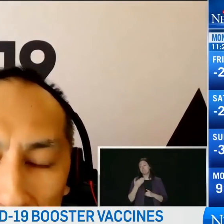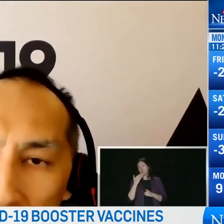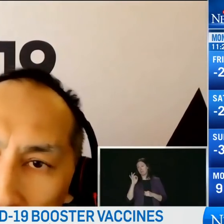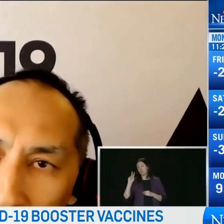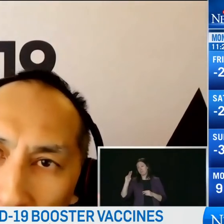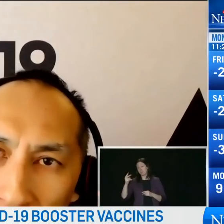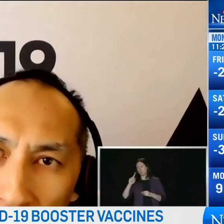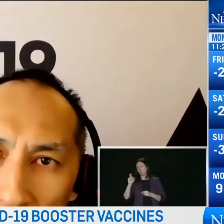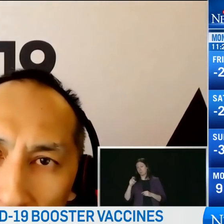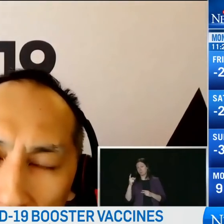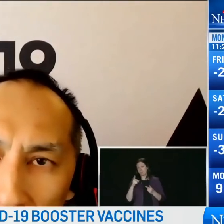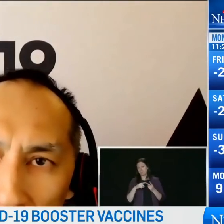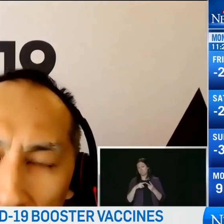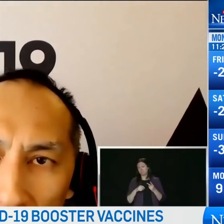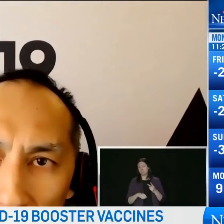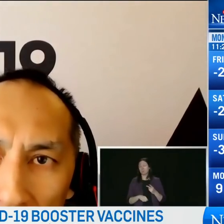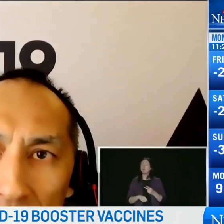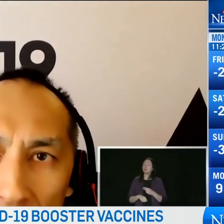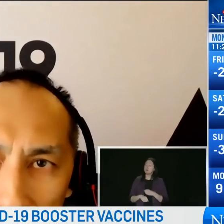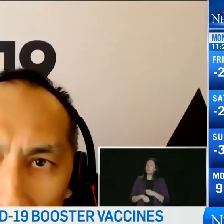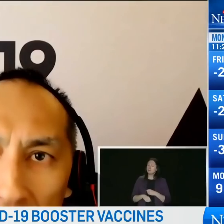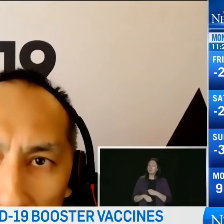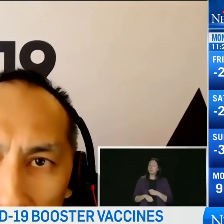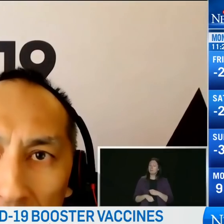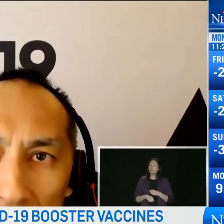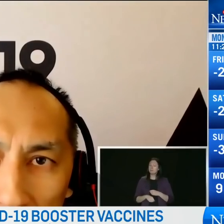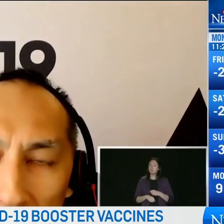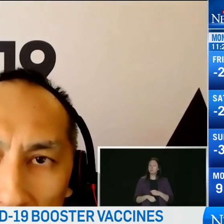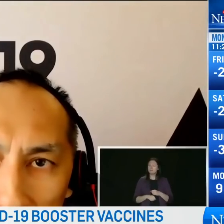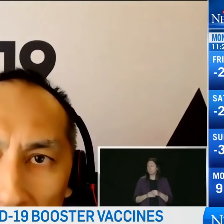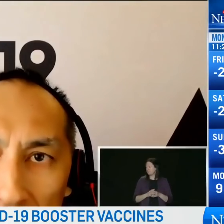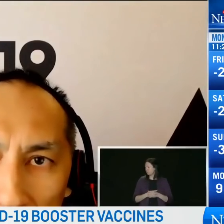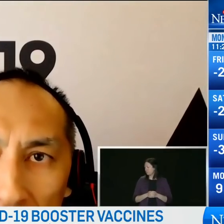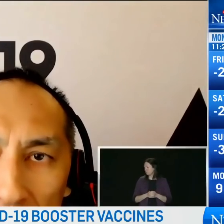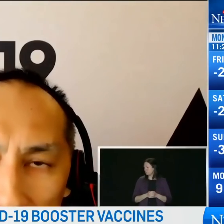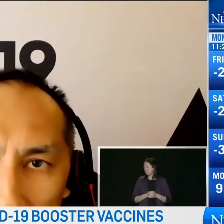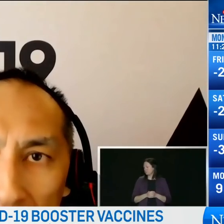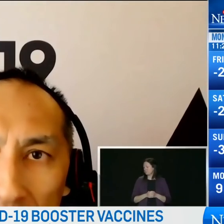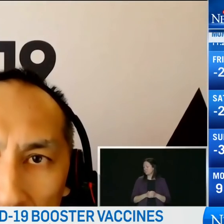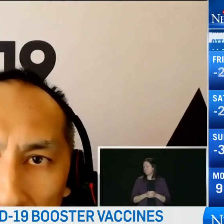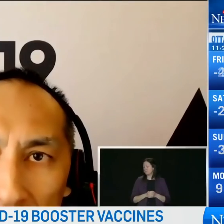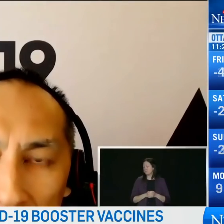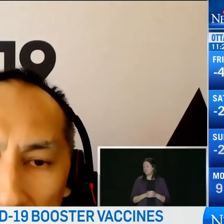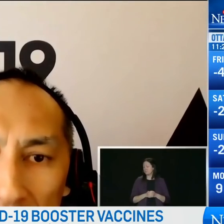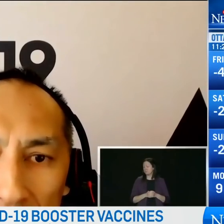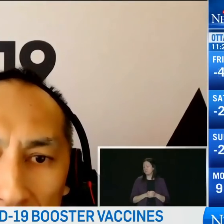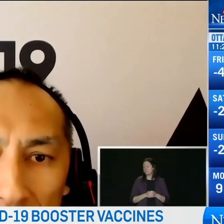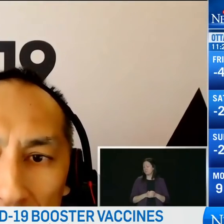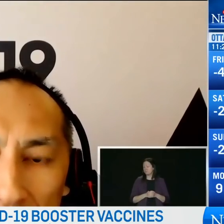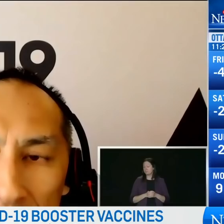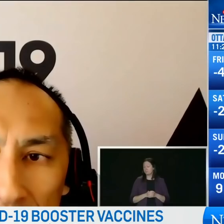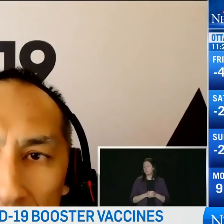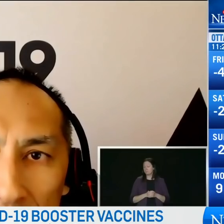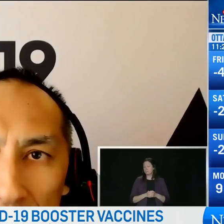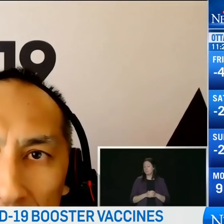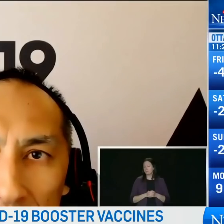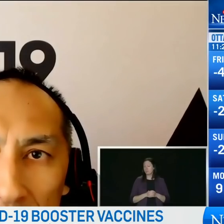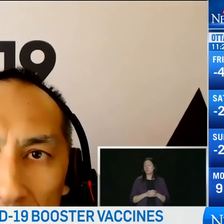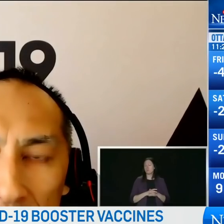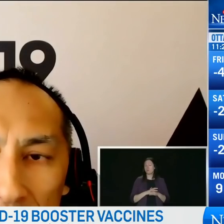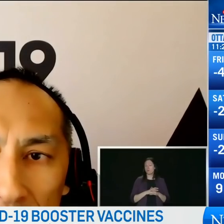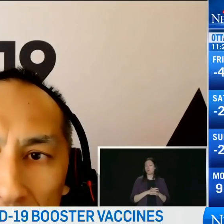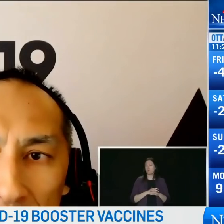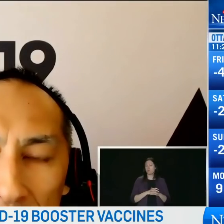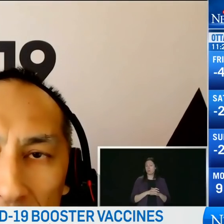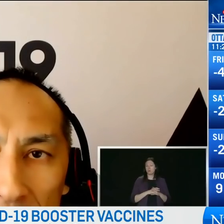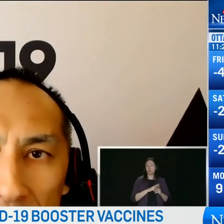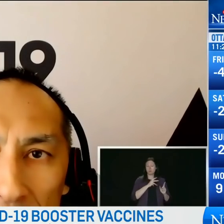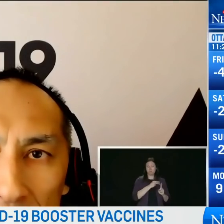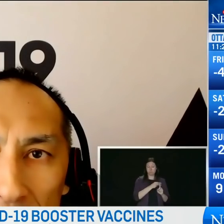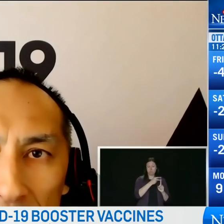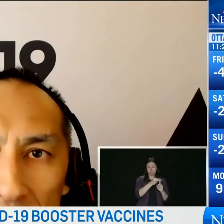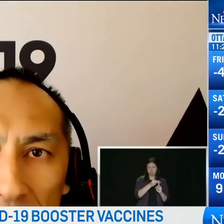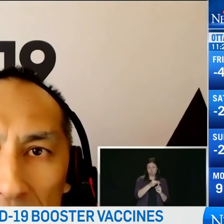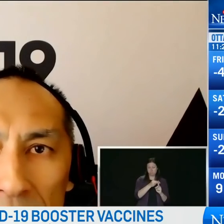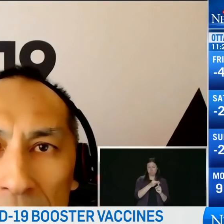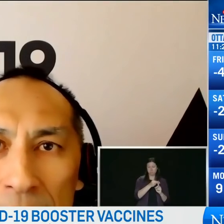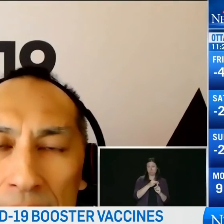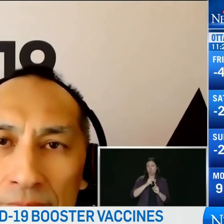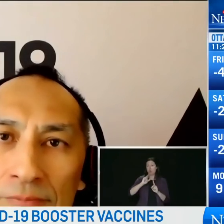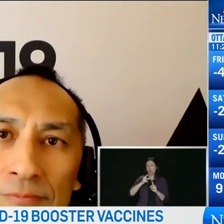CONTINUE DESPITE THE ADVICE ON